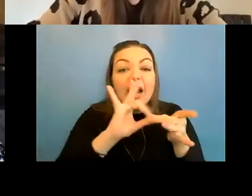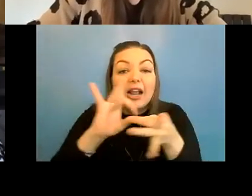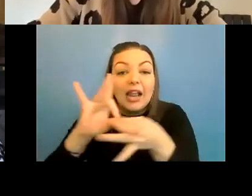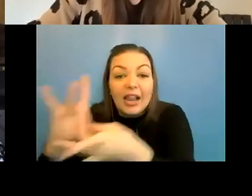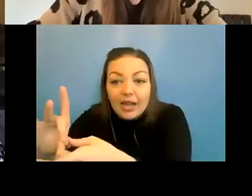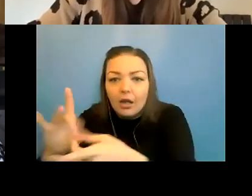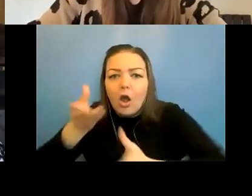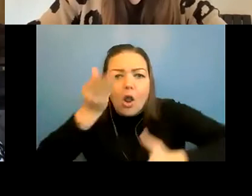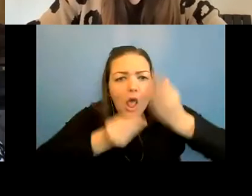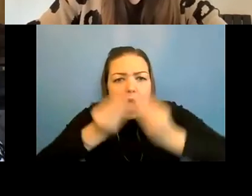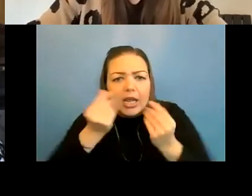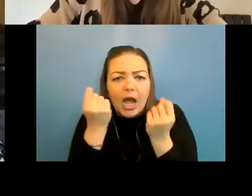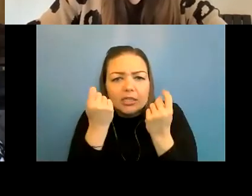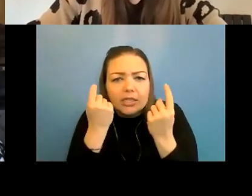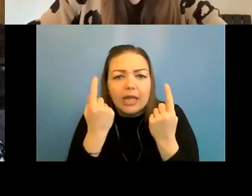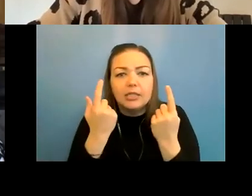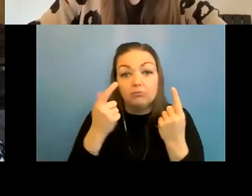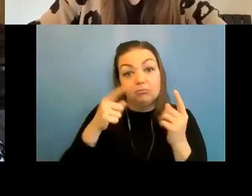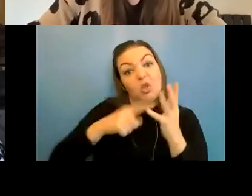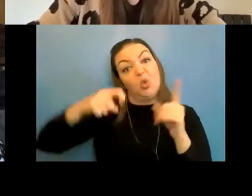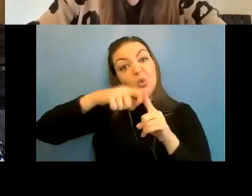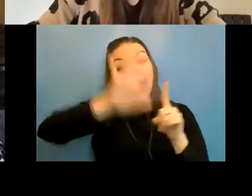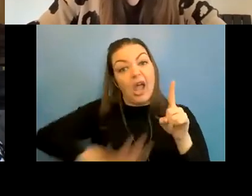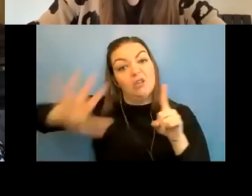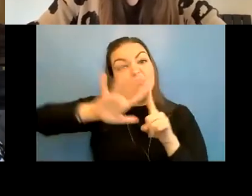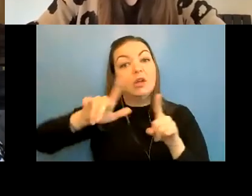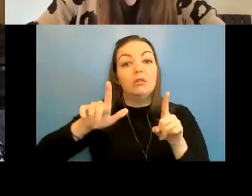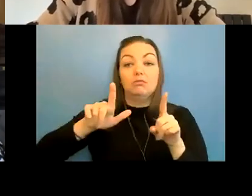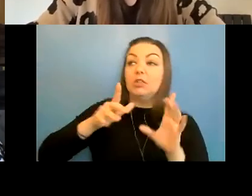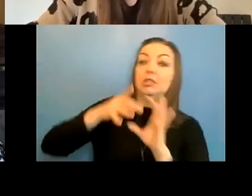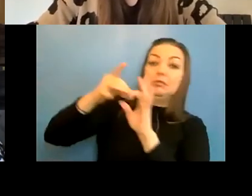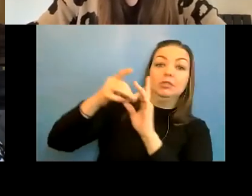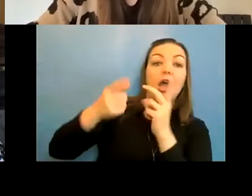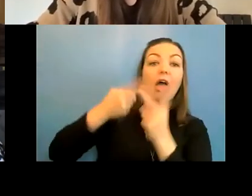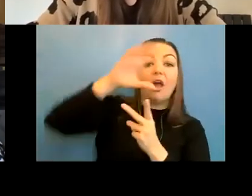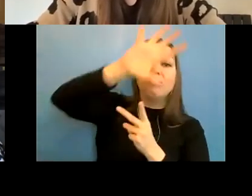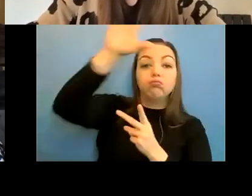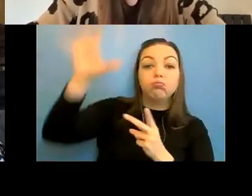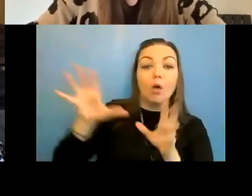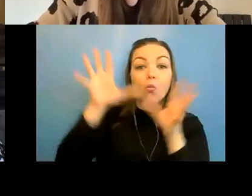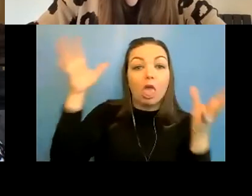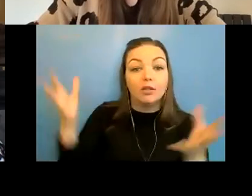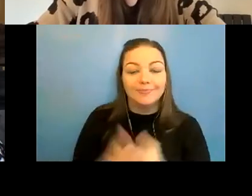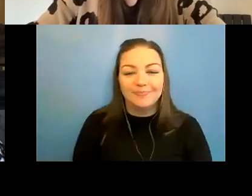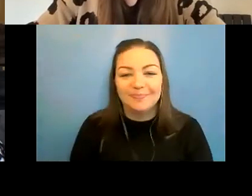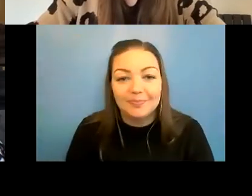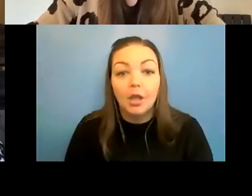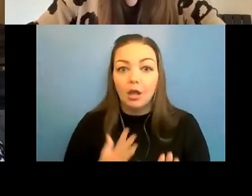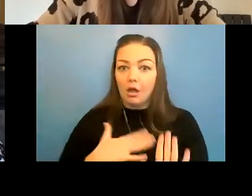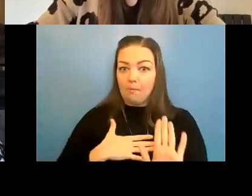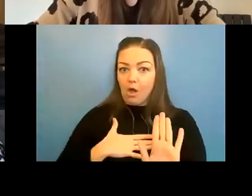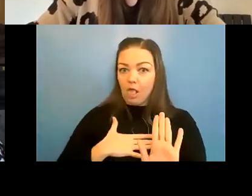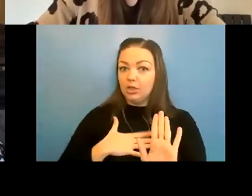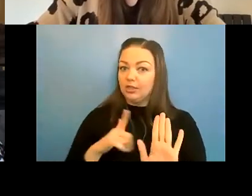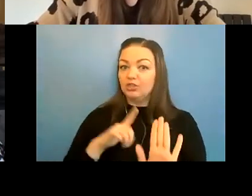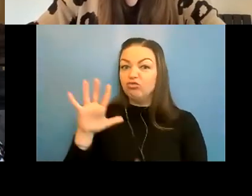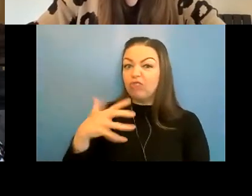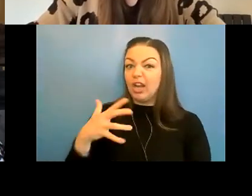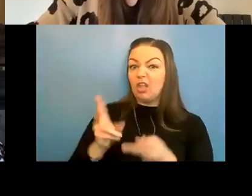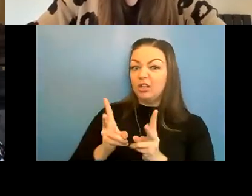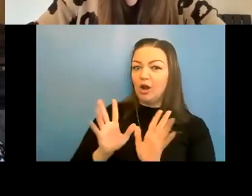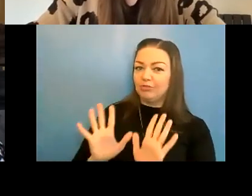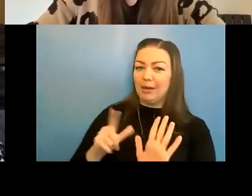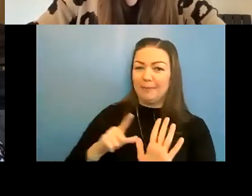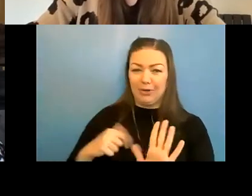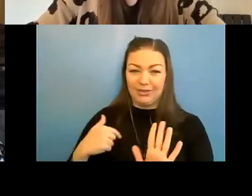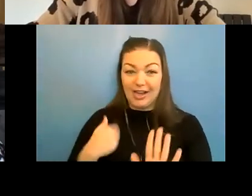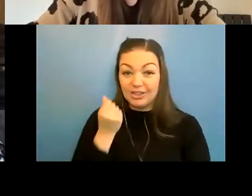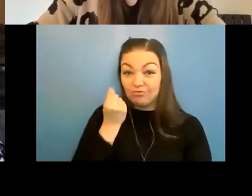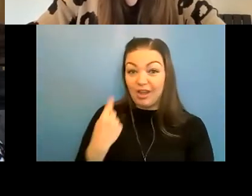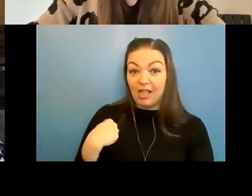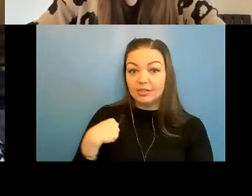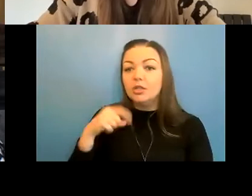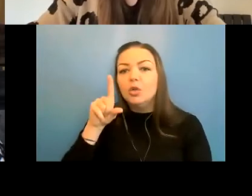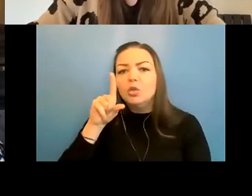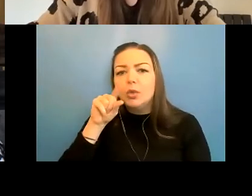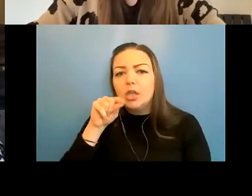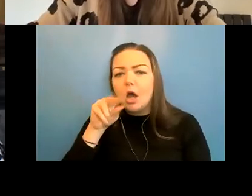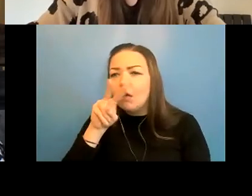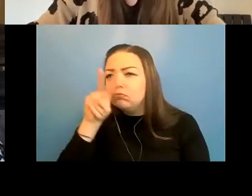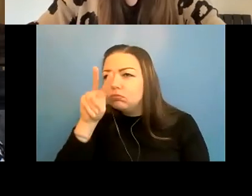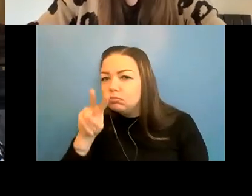that challenge. And we're in the people and bridges business. So creating links, learning and understanding between people in the UK and the rest of the world.